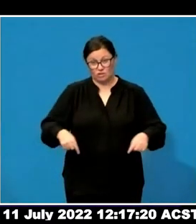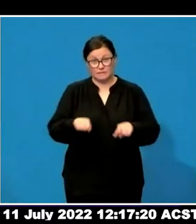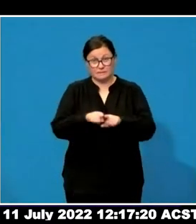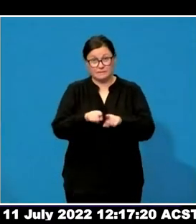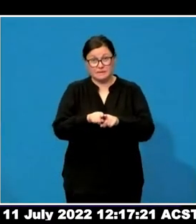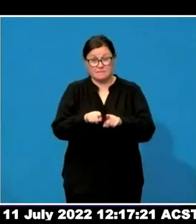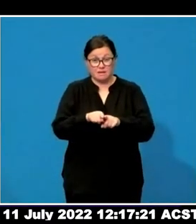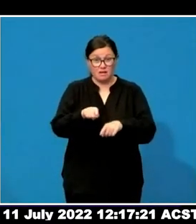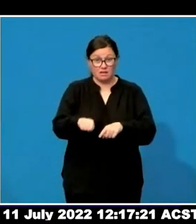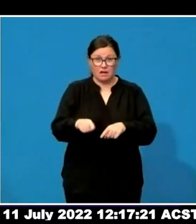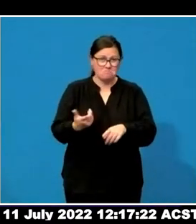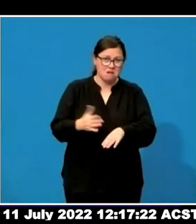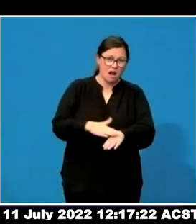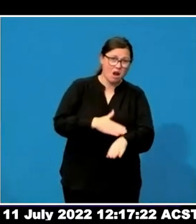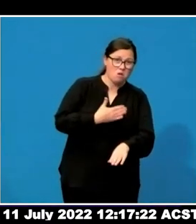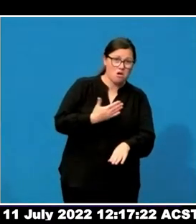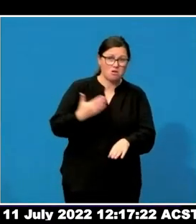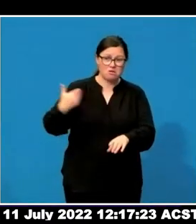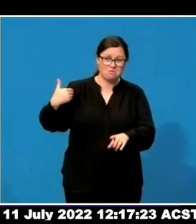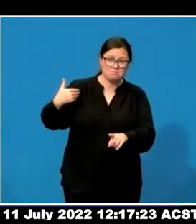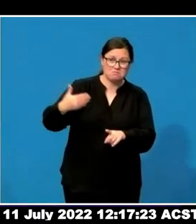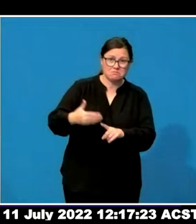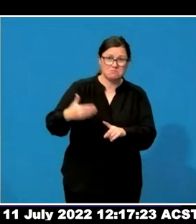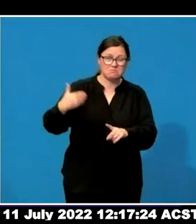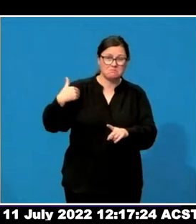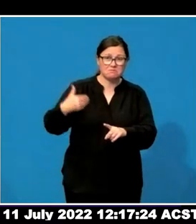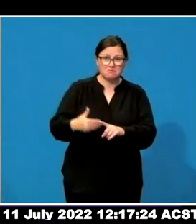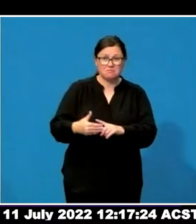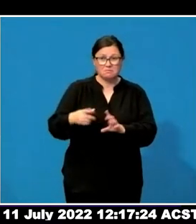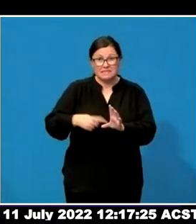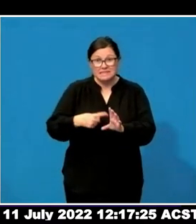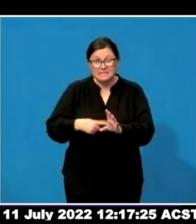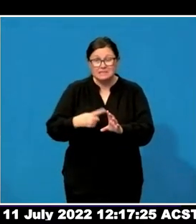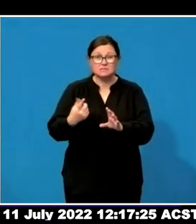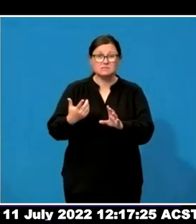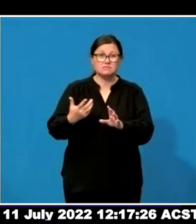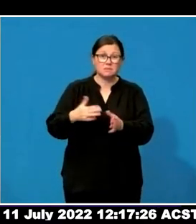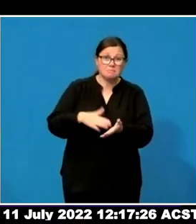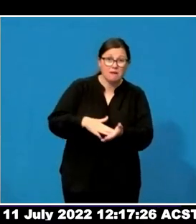Yeah, a long time, I think. Yeah. MS TARRAGO: Years or months? I don't know. MS TARRAGO: You don't know.